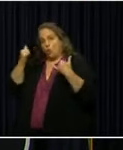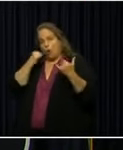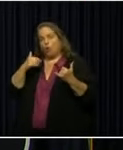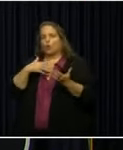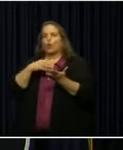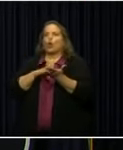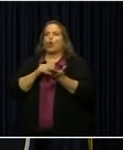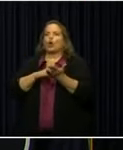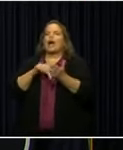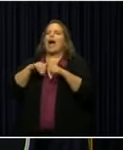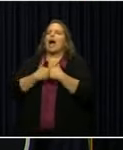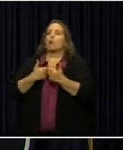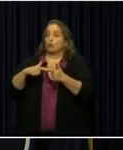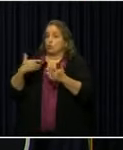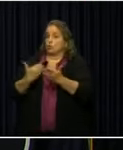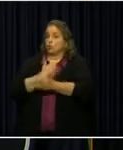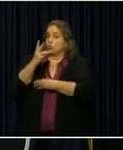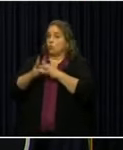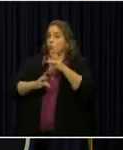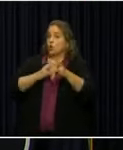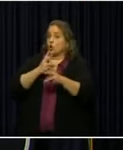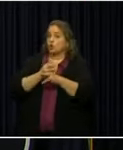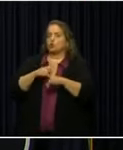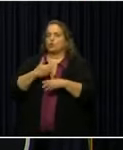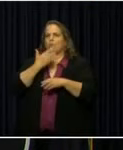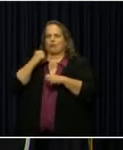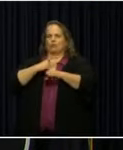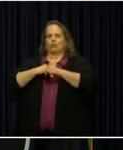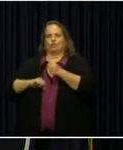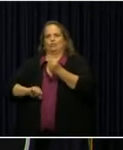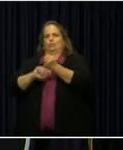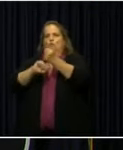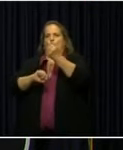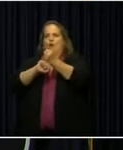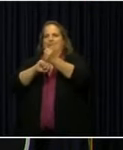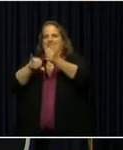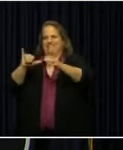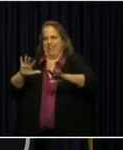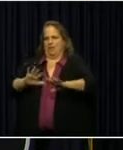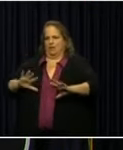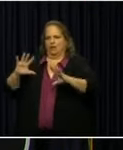SPORTING EVENT WITH LOTS OF